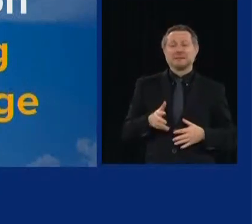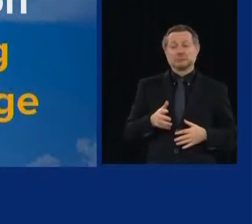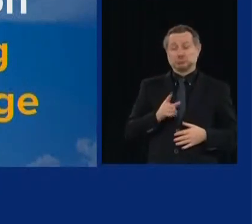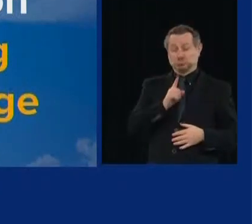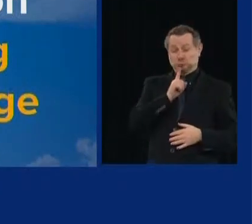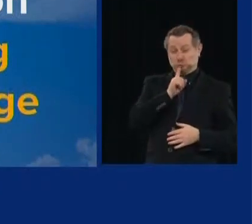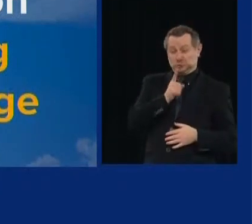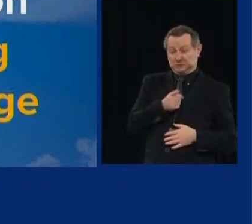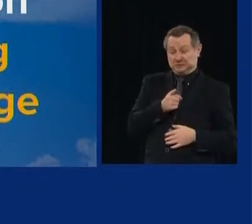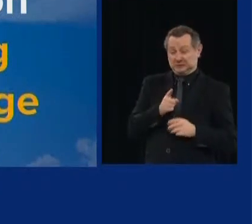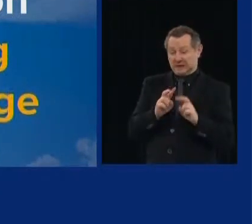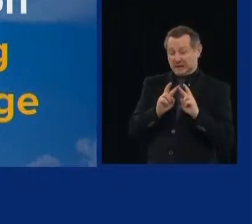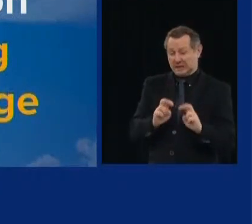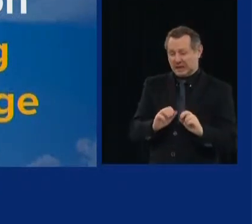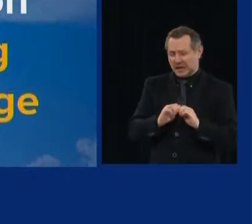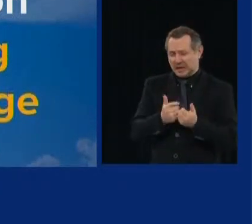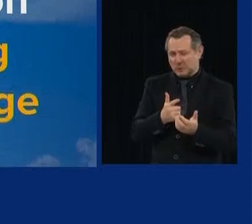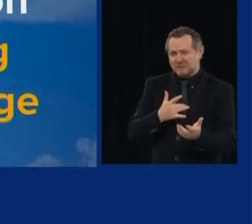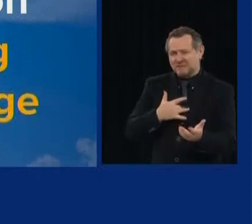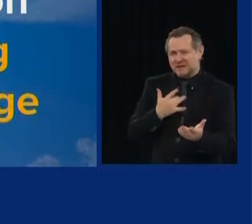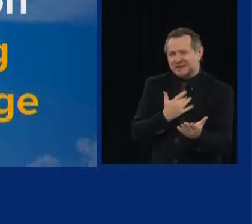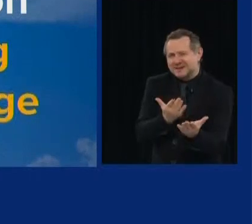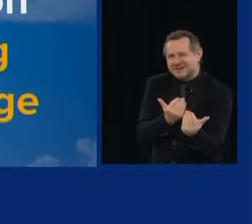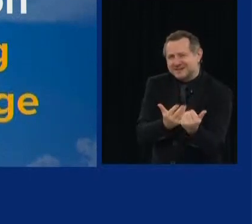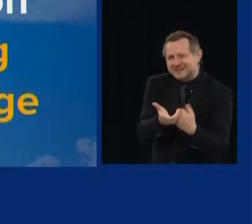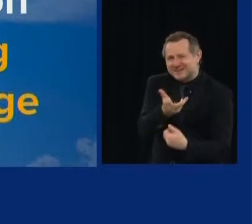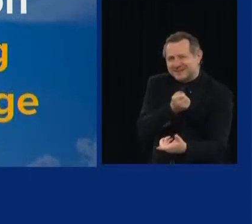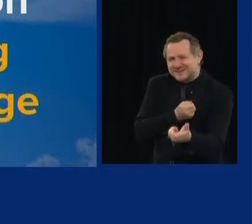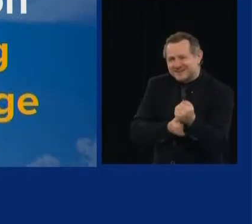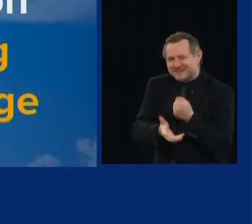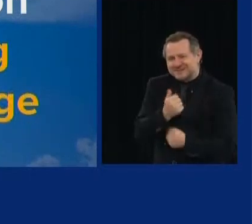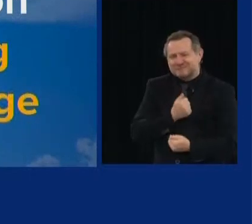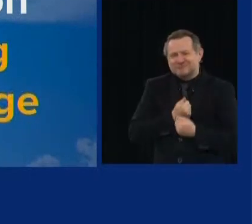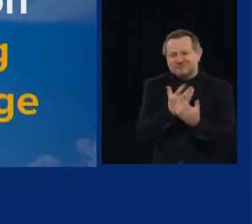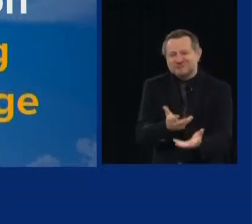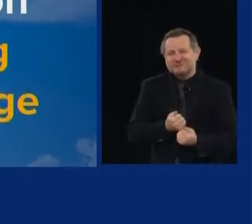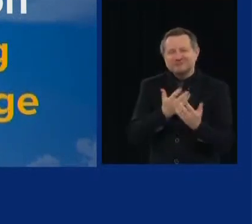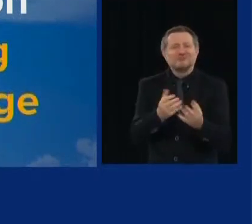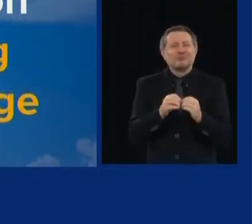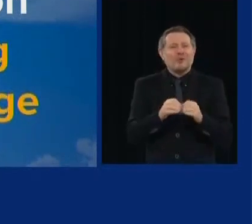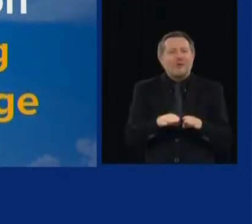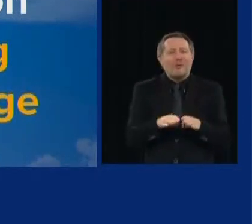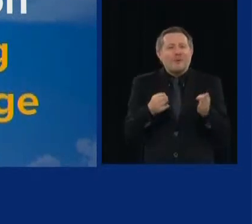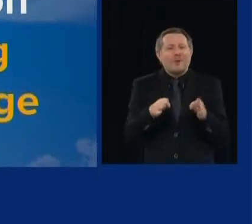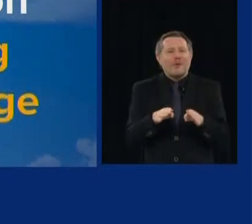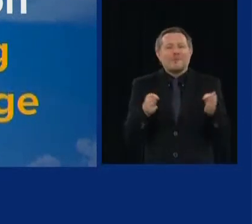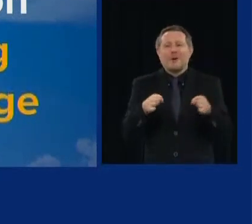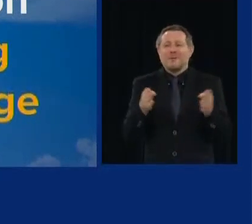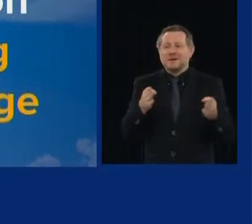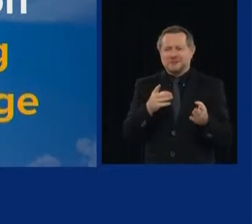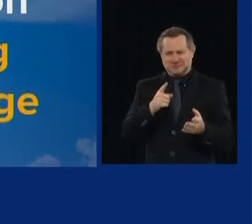IT'S ALMOST A RHETORICAL QUESTION. FINE, GOOD. HOW ARE YOU DOING, REALLY?